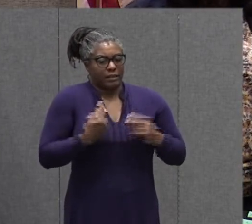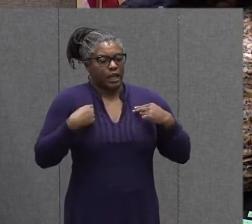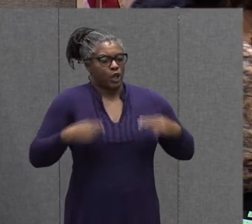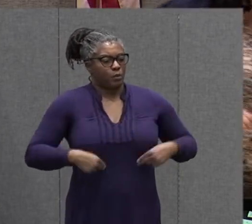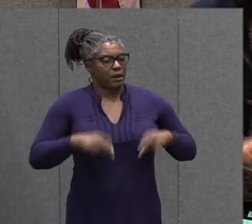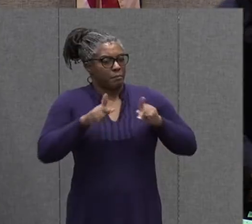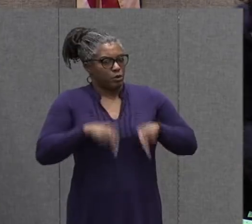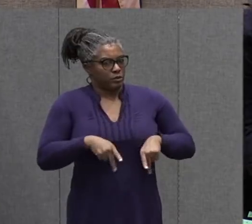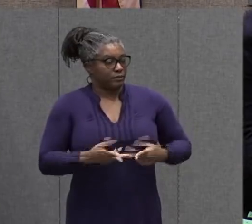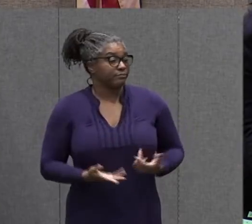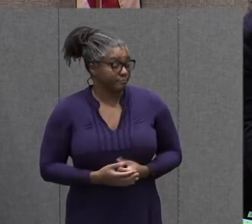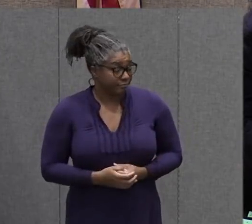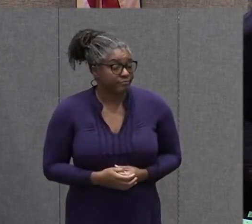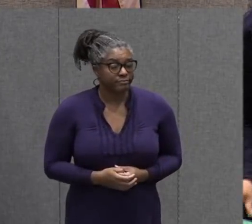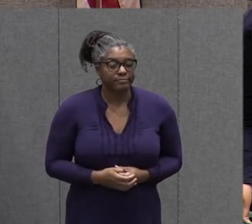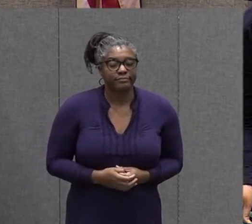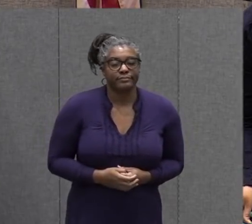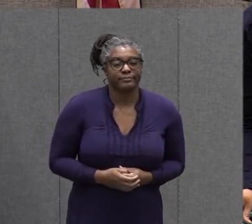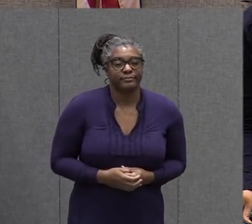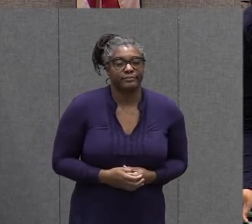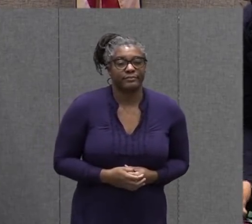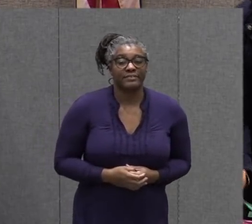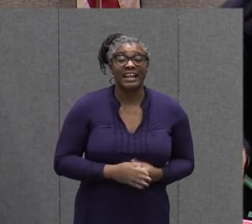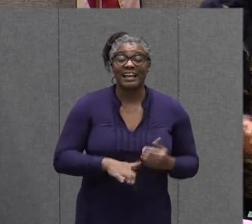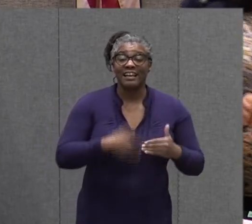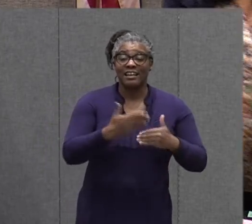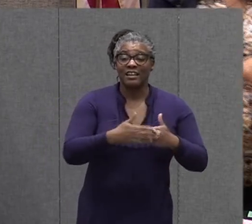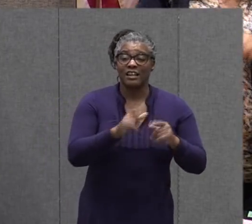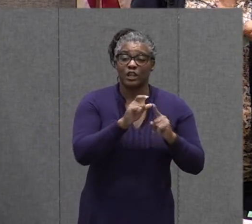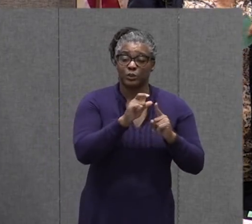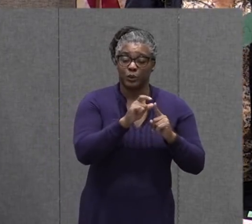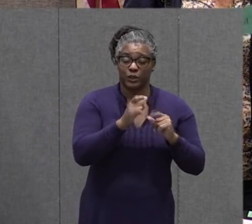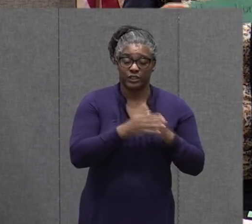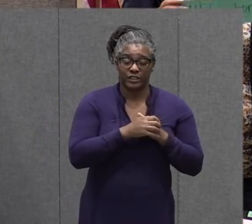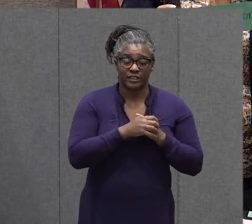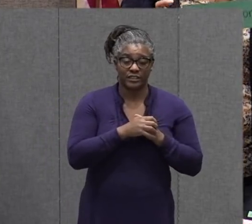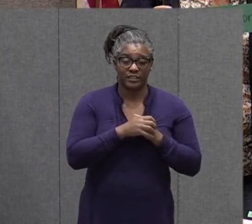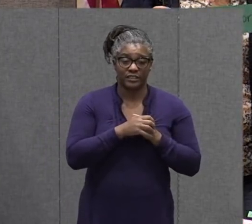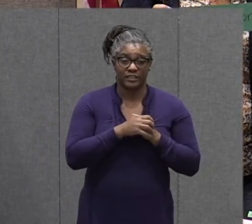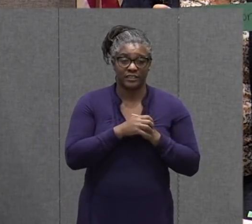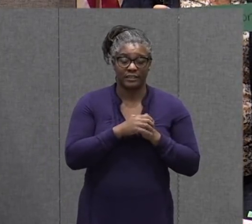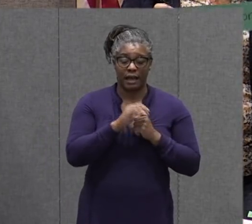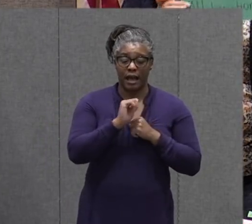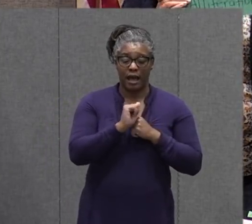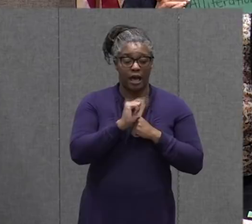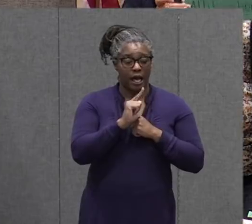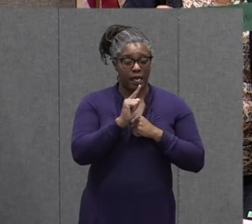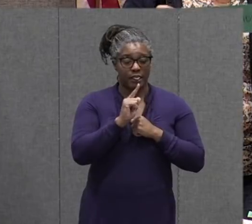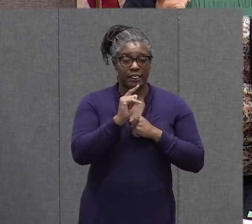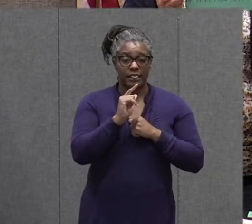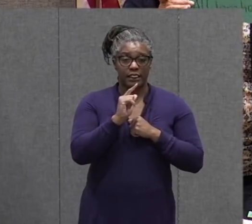[Miss Martindale] Good. [Miss Garcia] Our next word friends, is alliteration, alliteration.